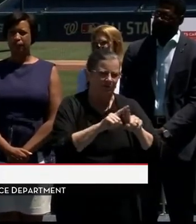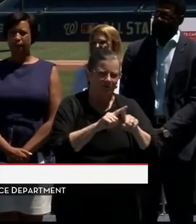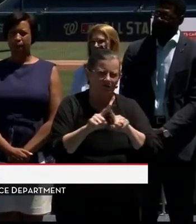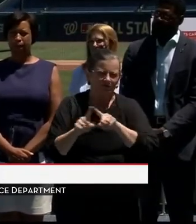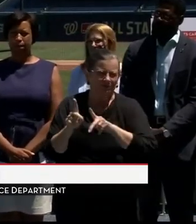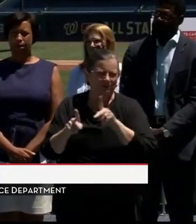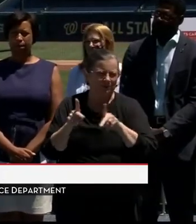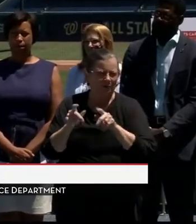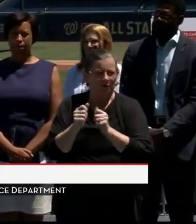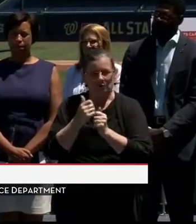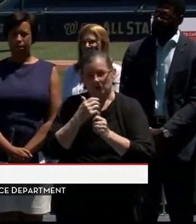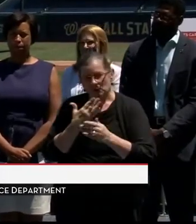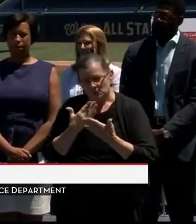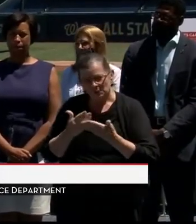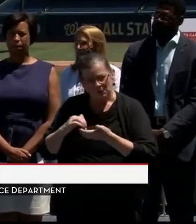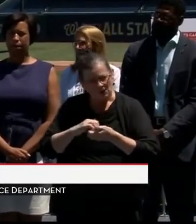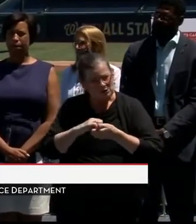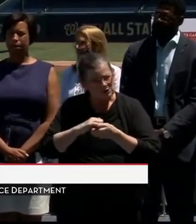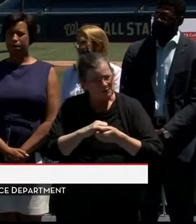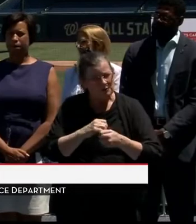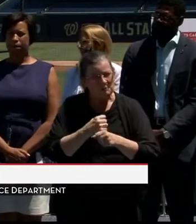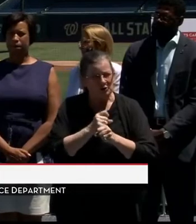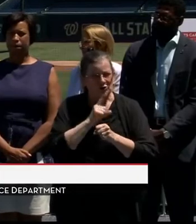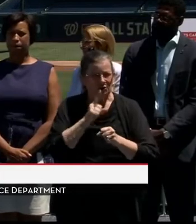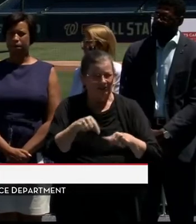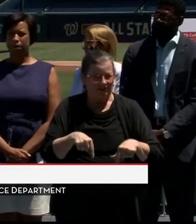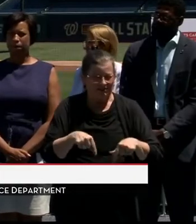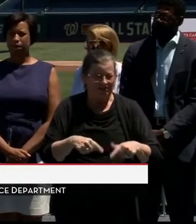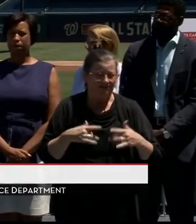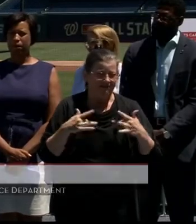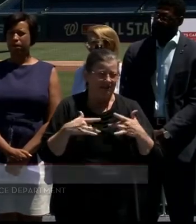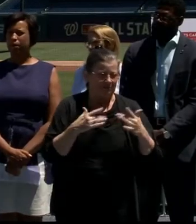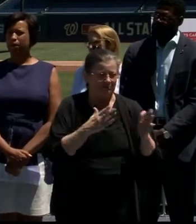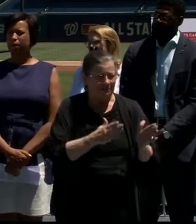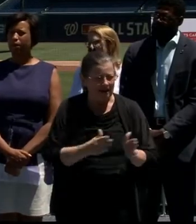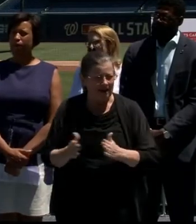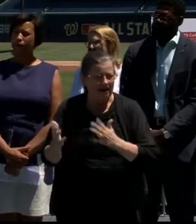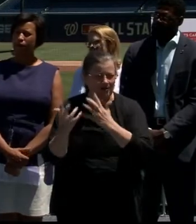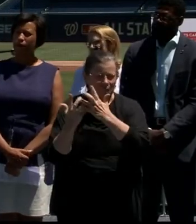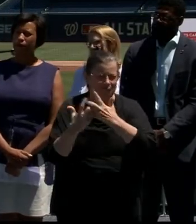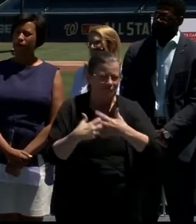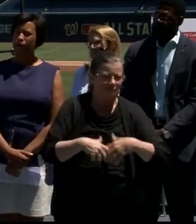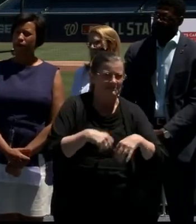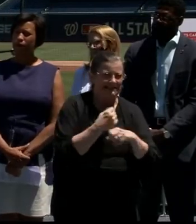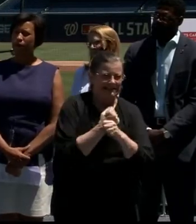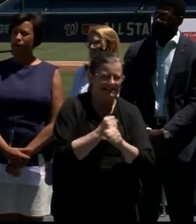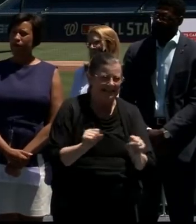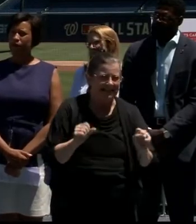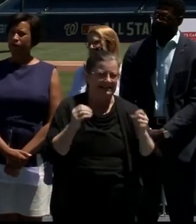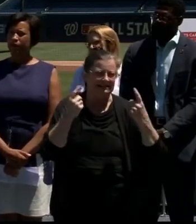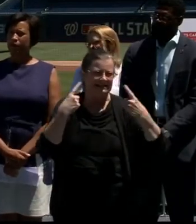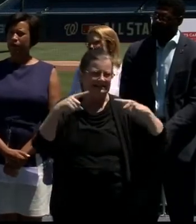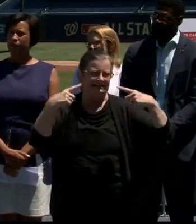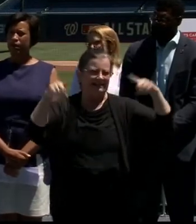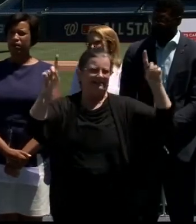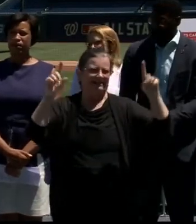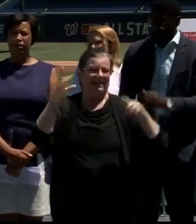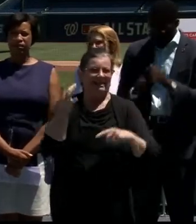ENSURE THAT WE HAVE A PLAN TO ENSURE WE HAVE A SAFE AND SUCCESSFUL 89TH MAJOR LEAGUE BASEBALL ALL-STAR WEEK.